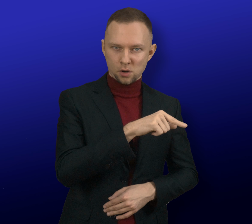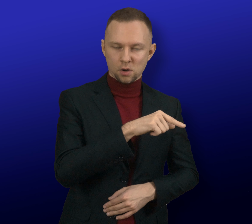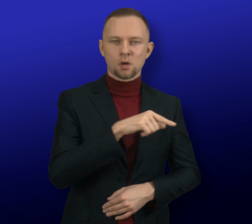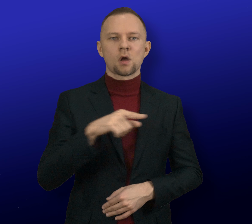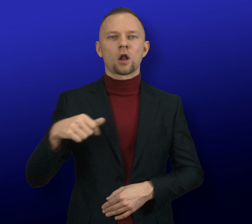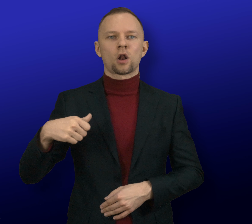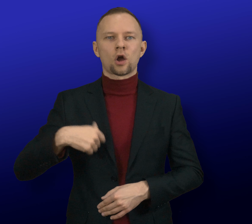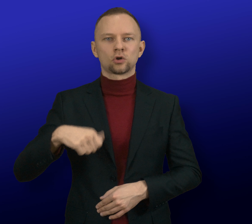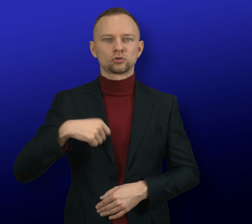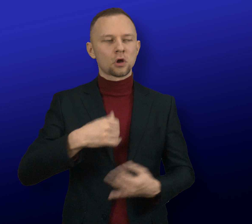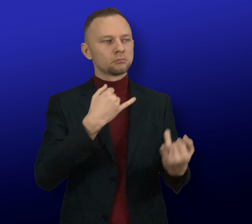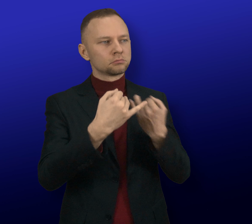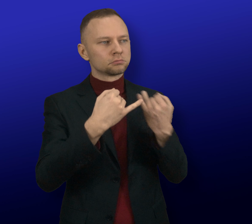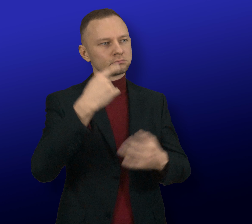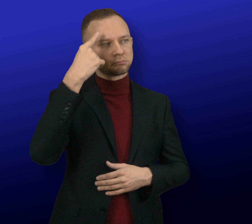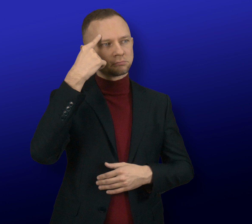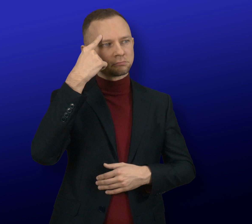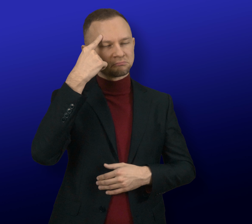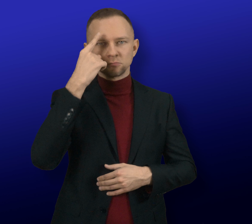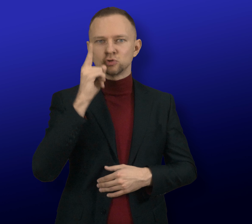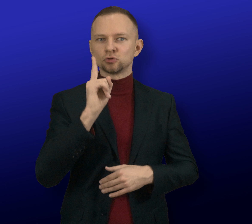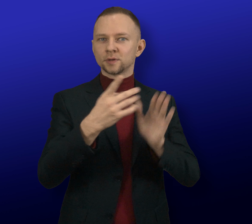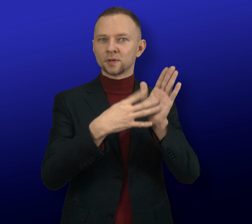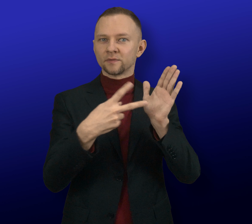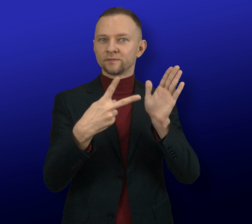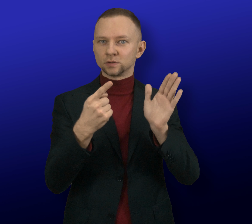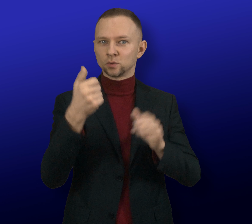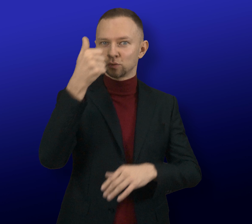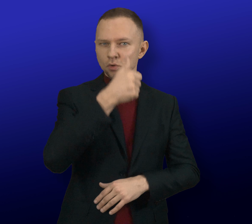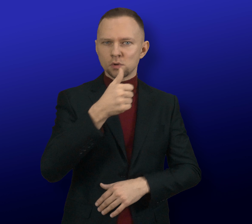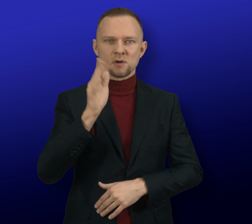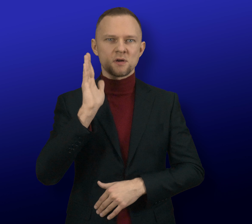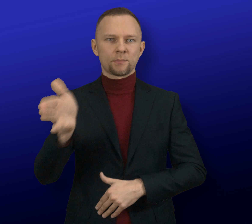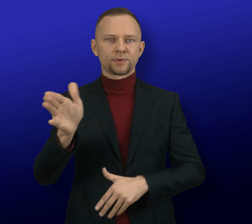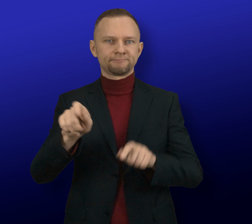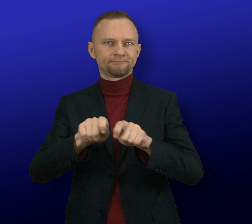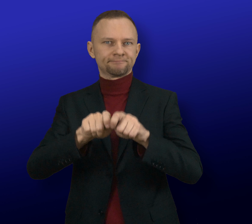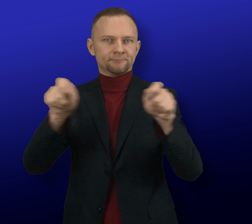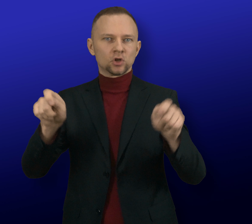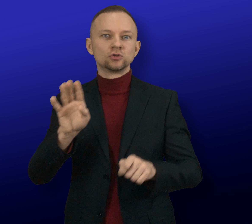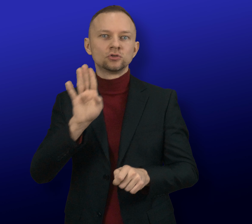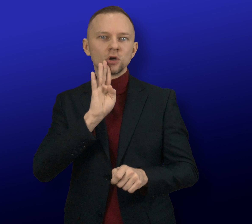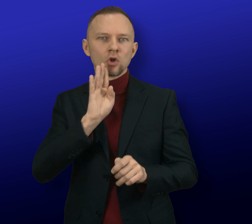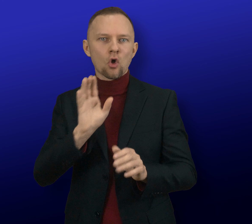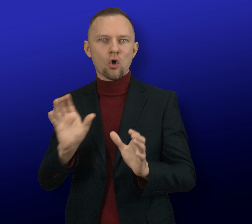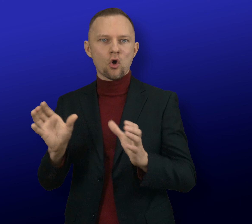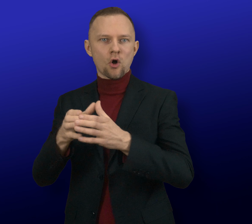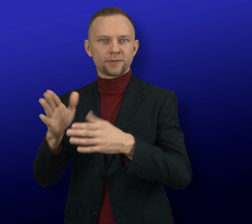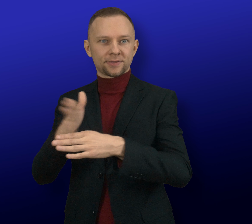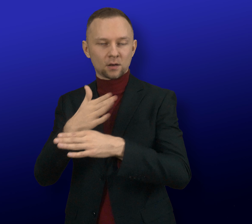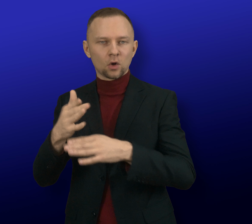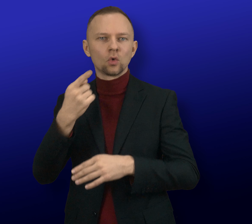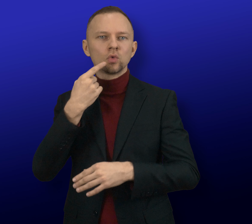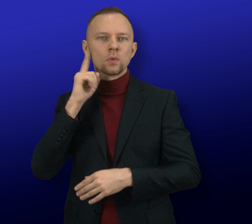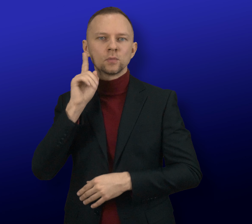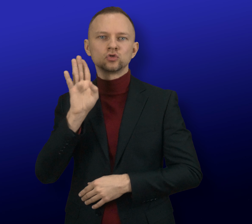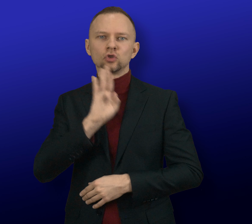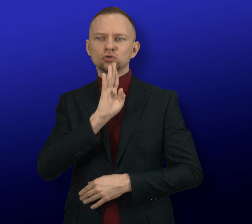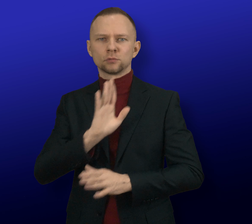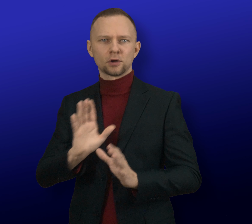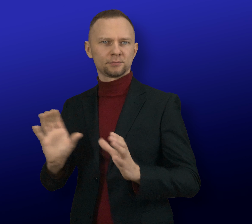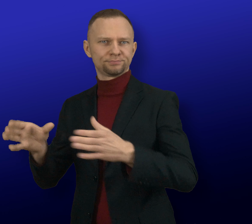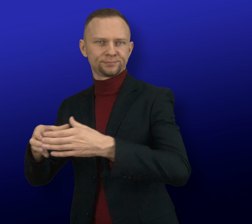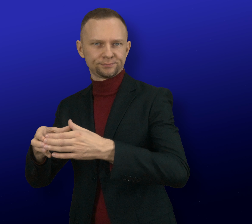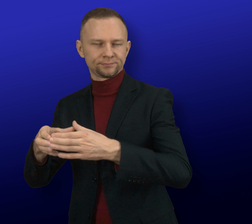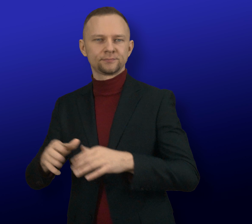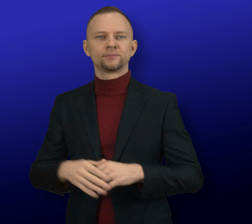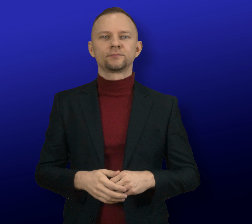in 1921, Lychkina organized a women’s department for deaf and dumb women.